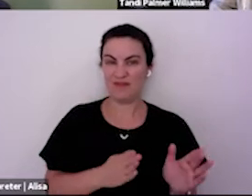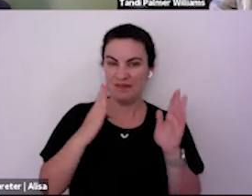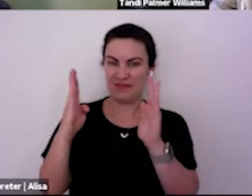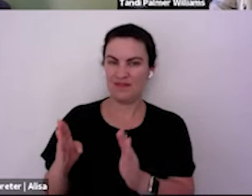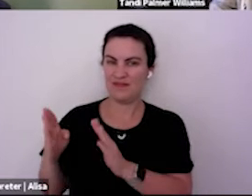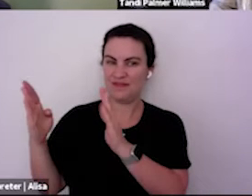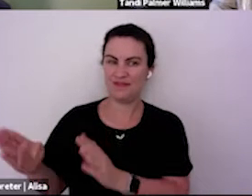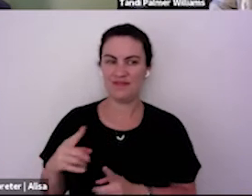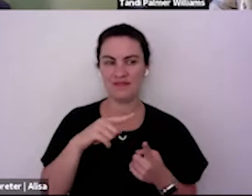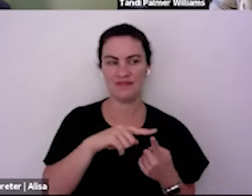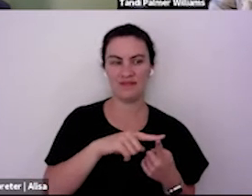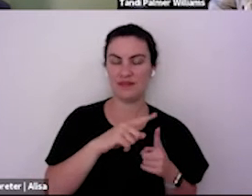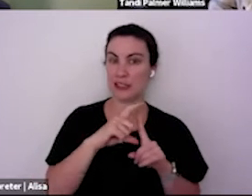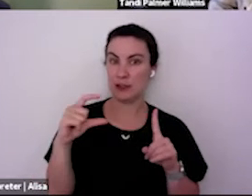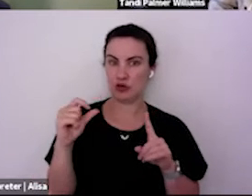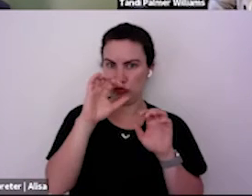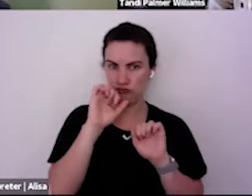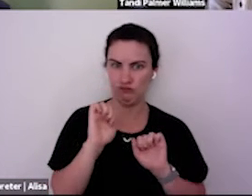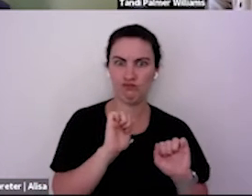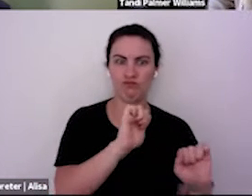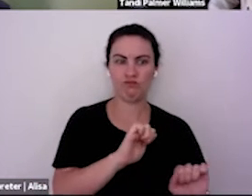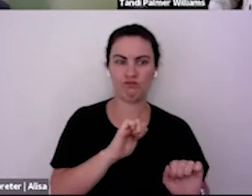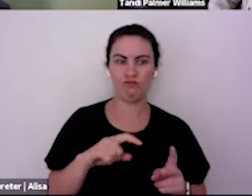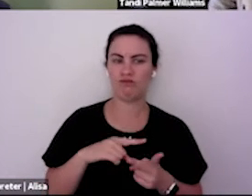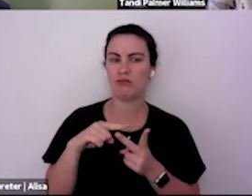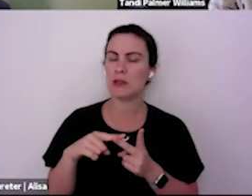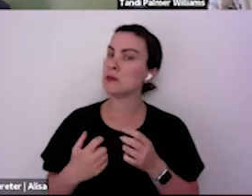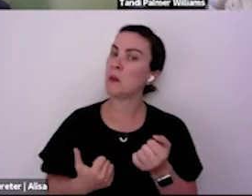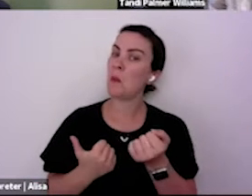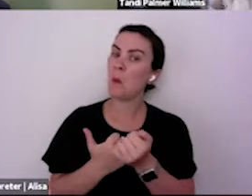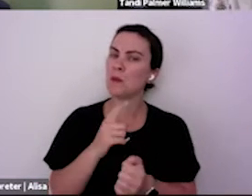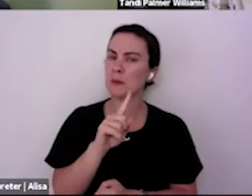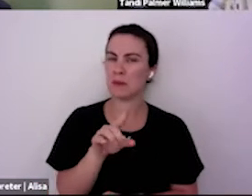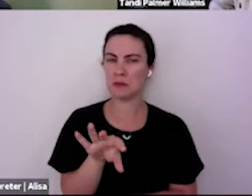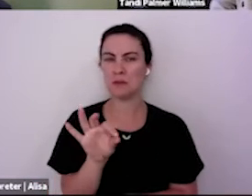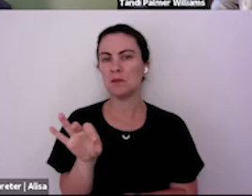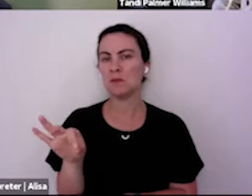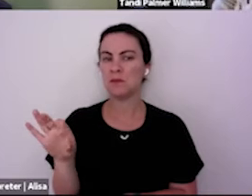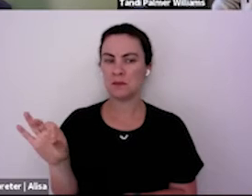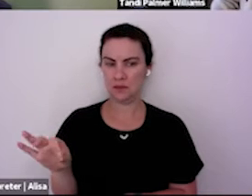As you can see in the first row they've got online participation rate.